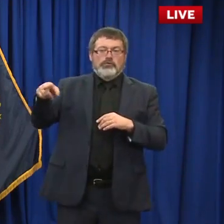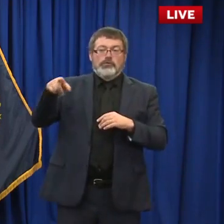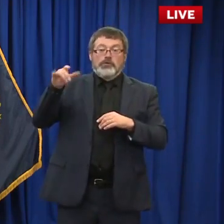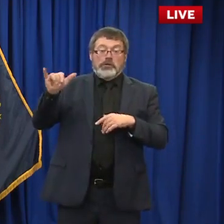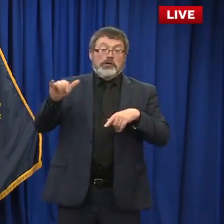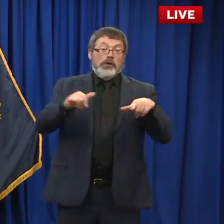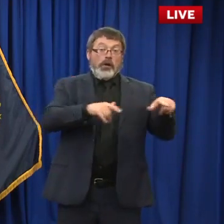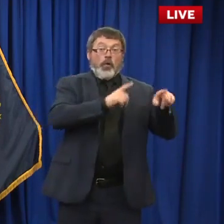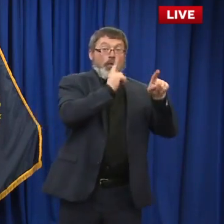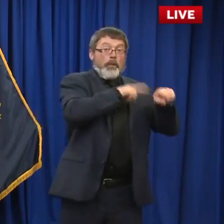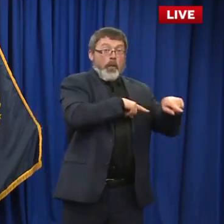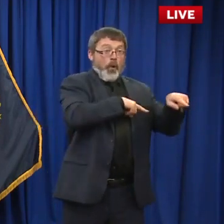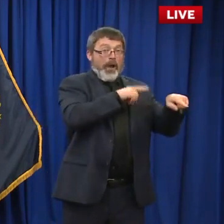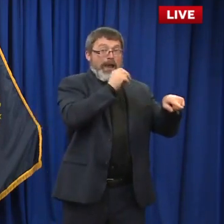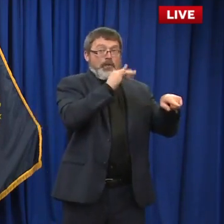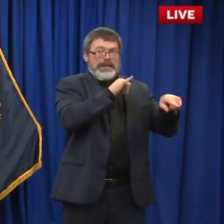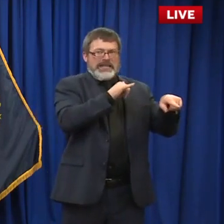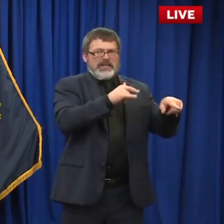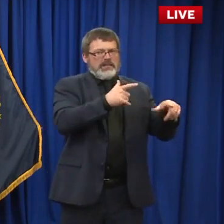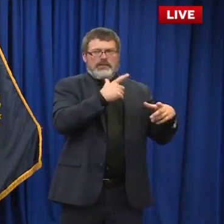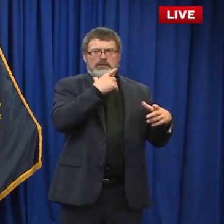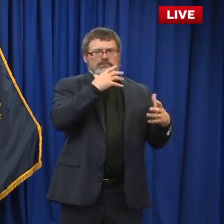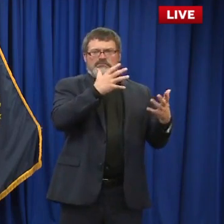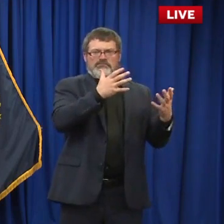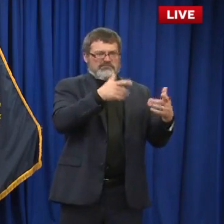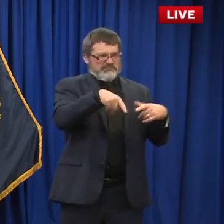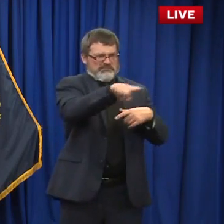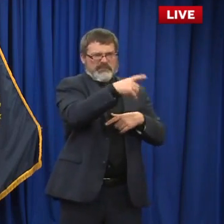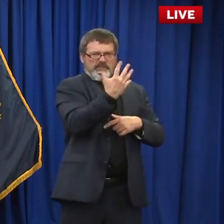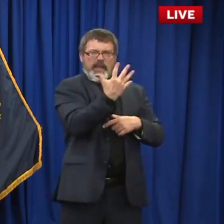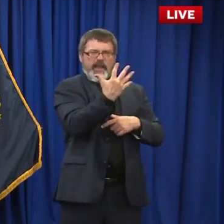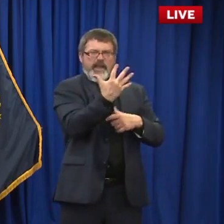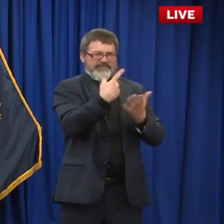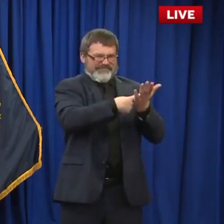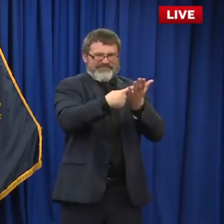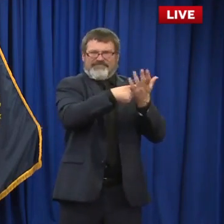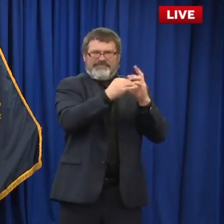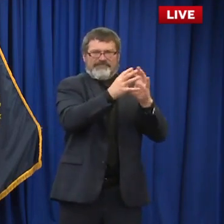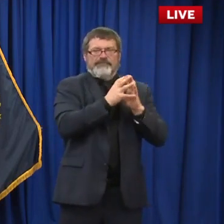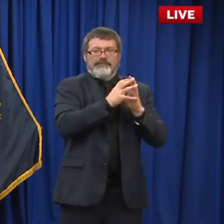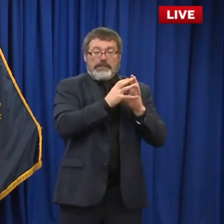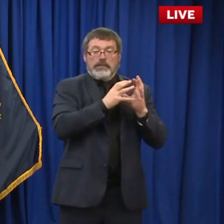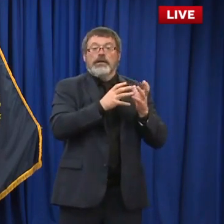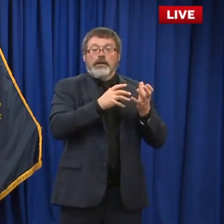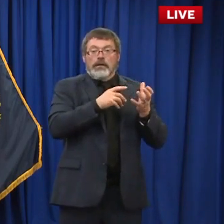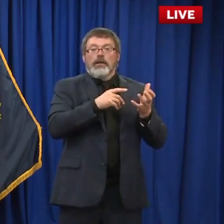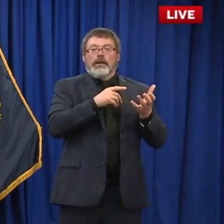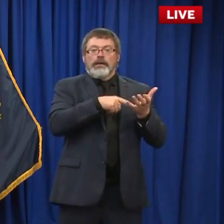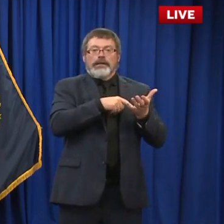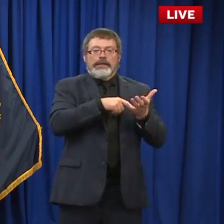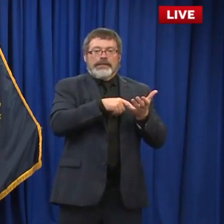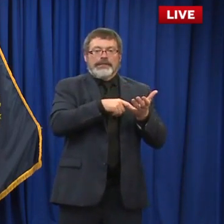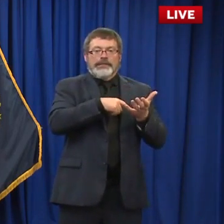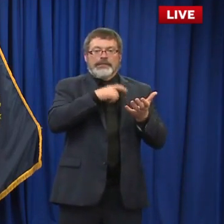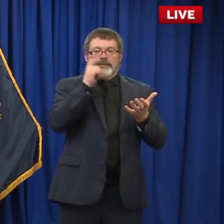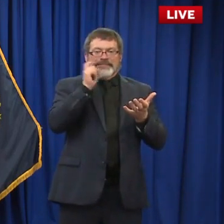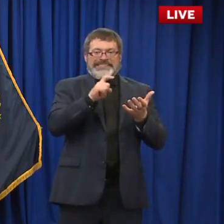THE EQUITY RESPONSE TEAM WAS FANTASTIC, WE FOUND FIVE INDIVIDUALS IN THE STATE THAT ARE REALLY ON THE FRONT LINES OF THAT ISSUE, BUT I THINK ONE THING THAT WAS DISCUSSED IN THE